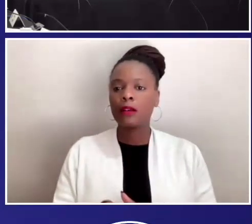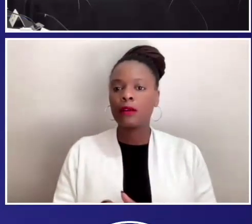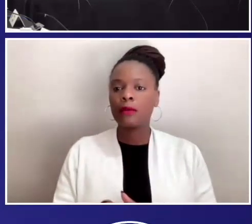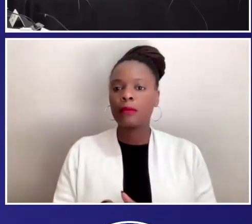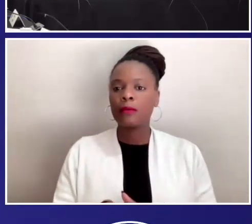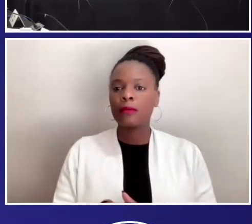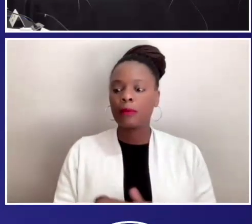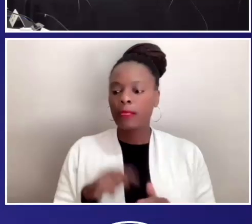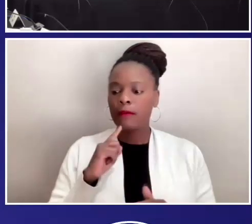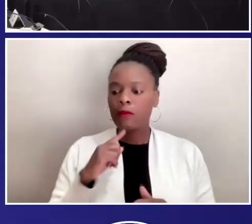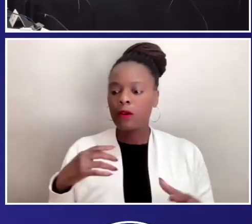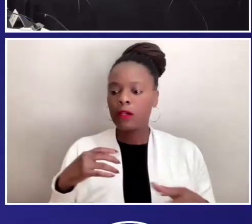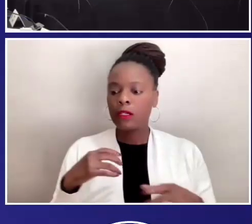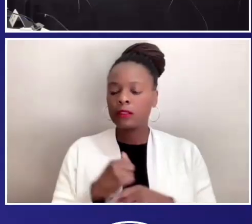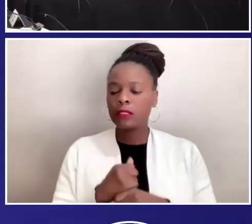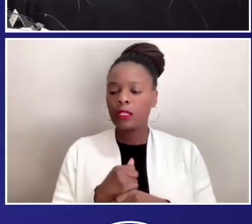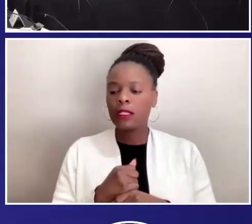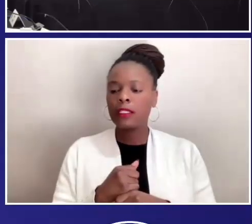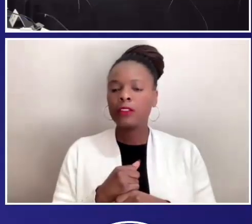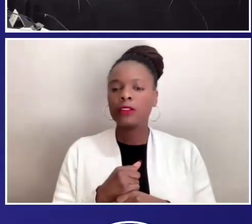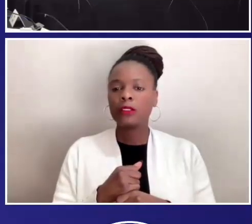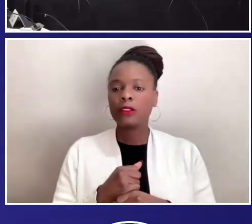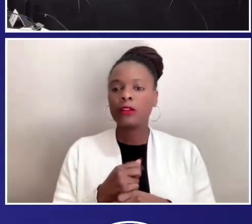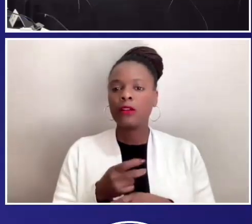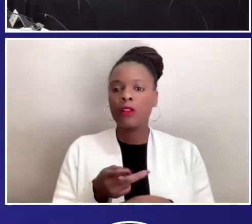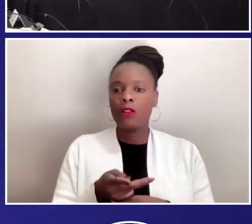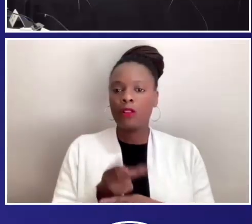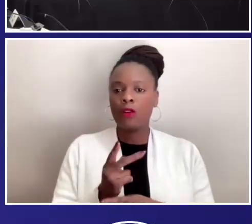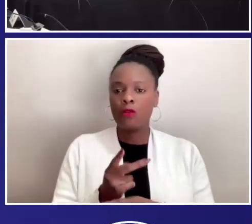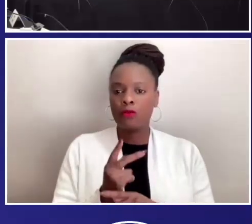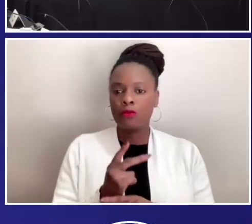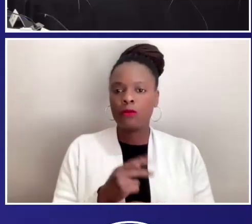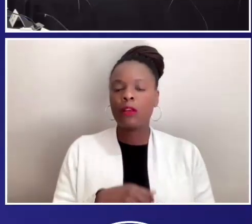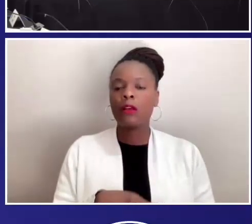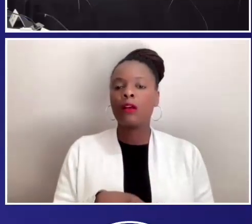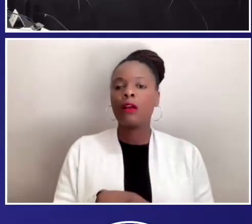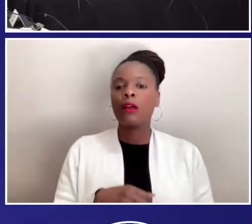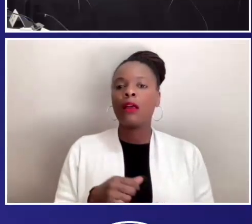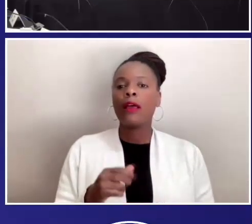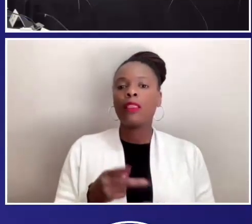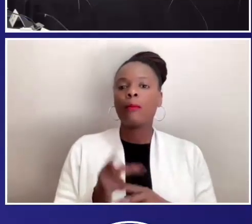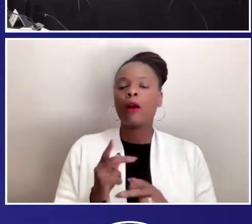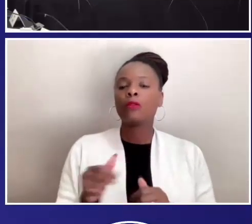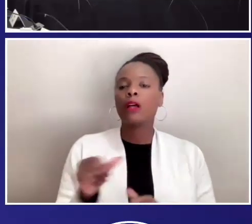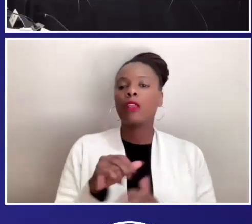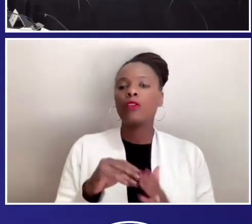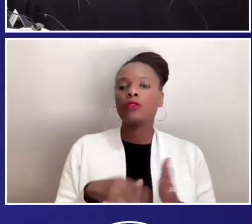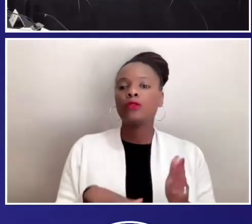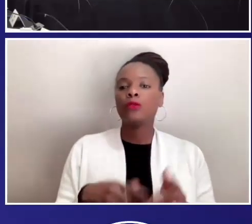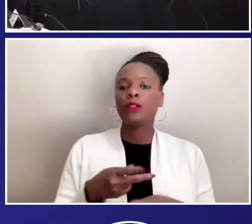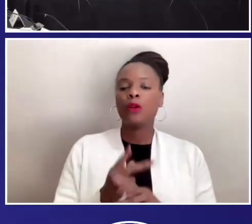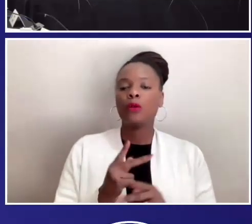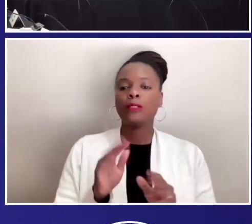and borrowers in the -- borrowers other student loans as defined in 685.220 I.